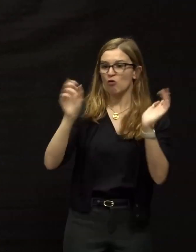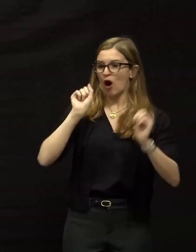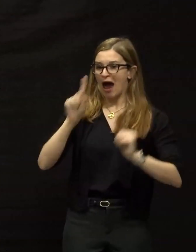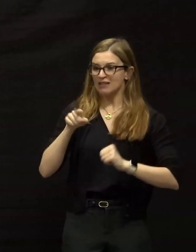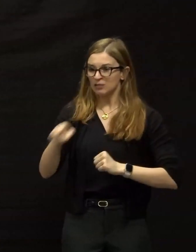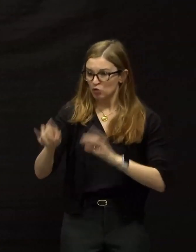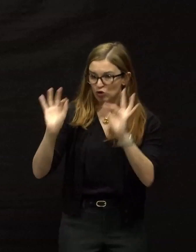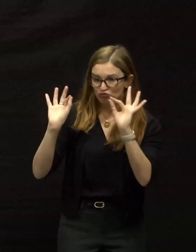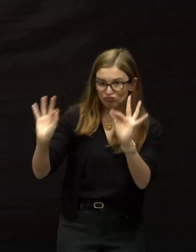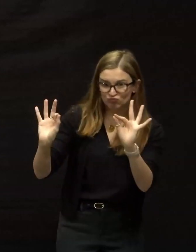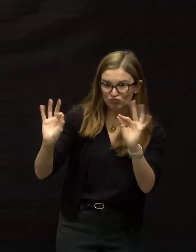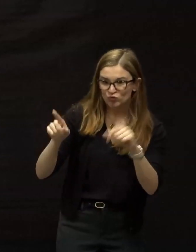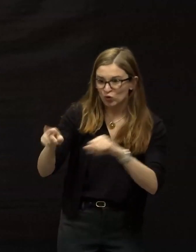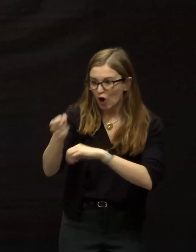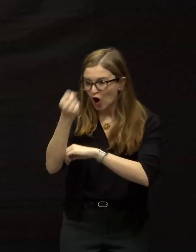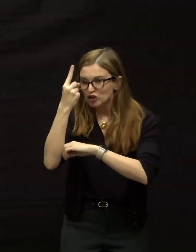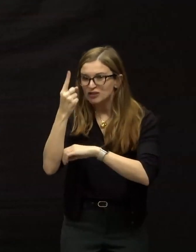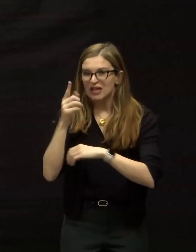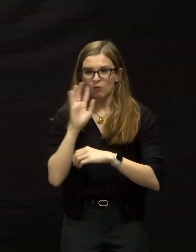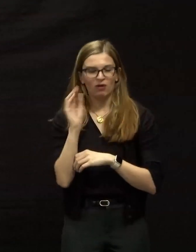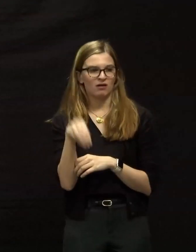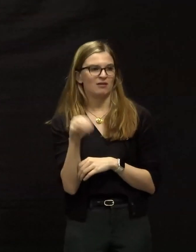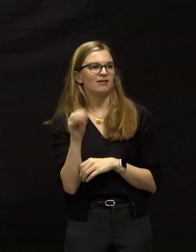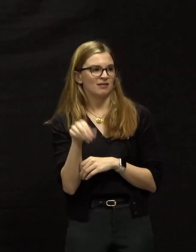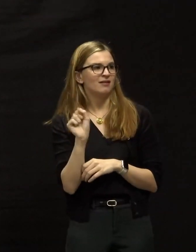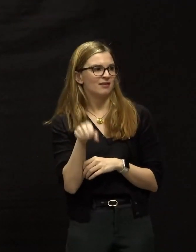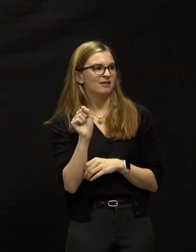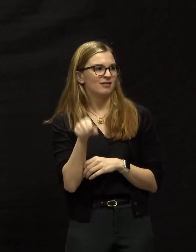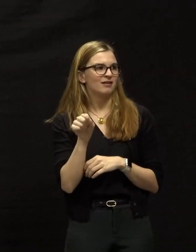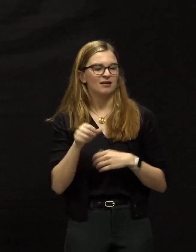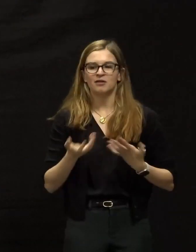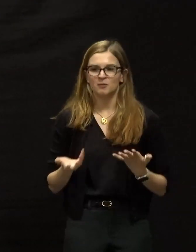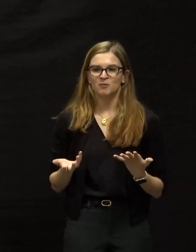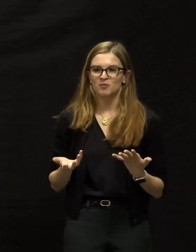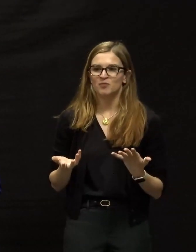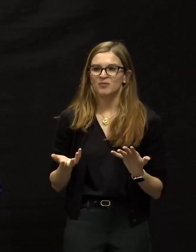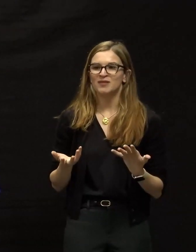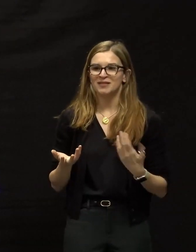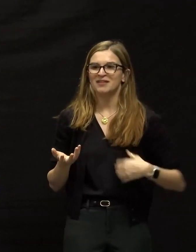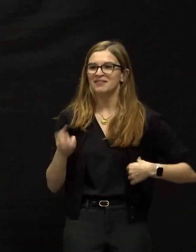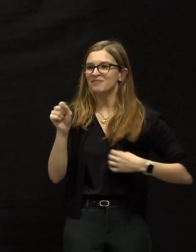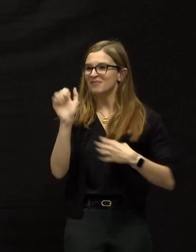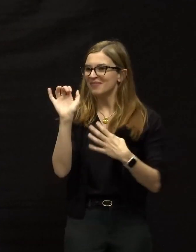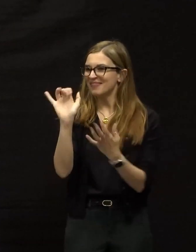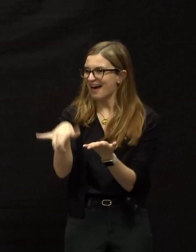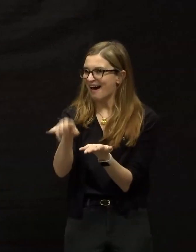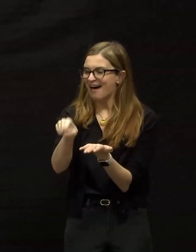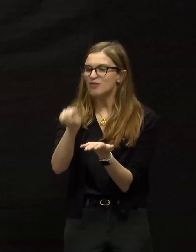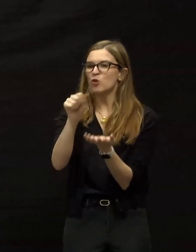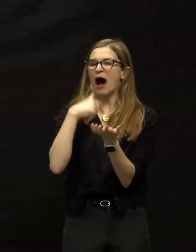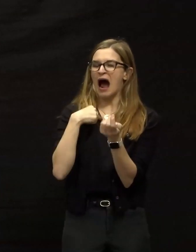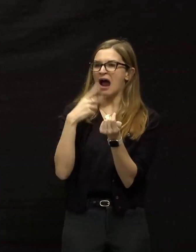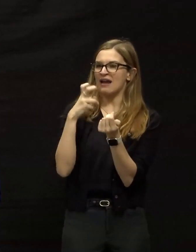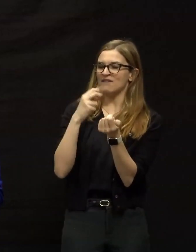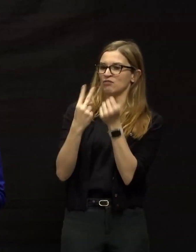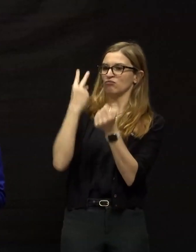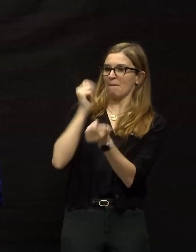So I've noticed that if you ask a general question, are you doing well, do you understand? They'll just say, "Oh yeah, yeah, sure, mm-hmm." So we get that a lot.